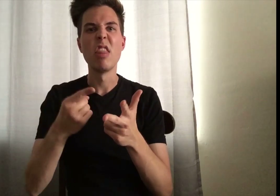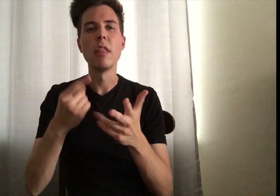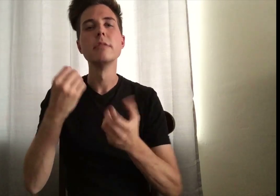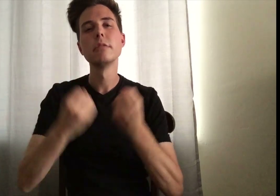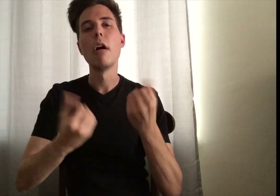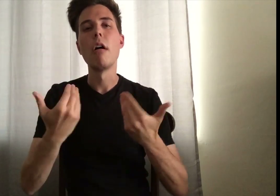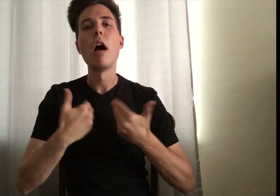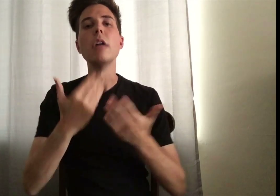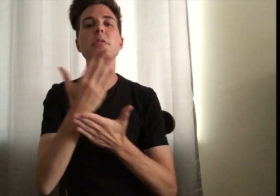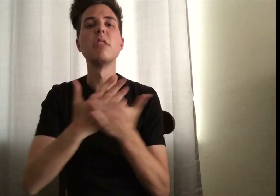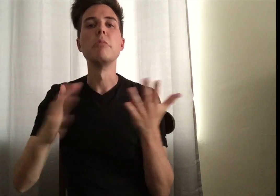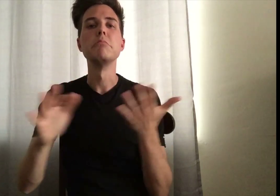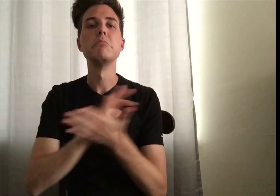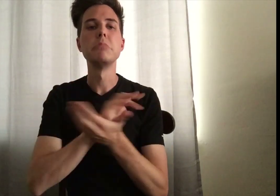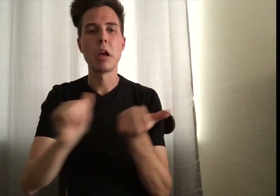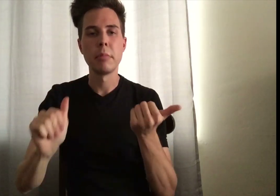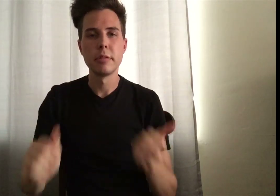in a ditch. [This car has damage.]